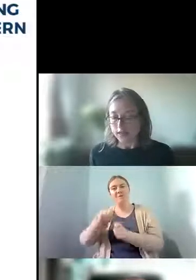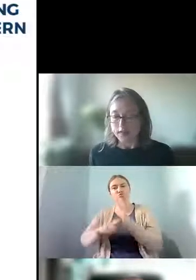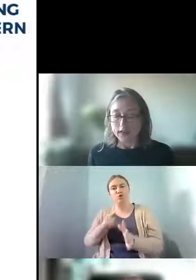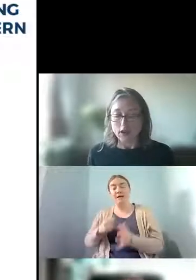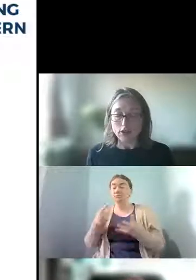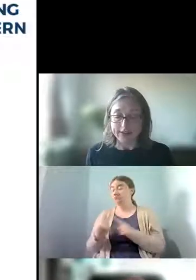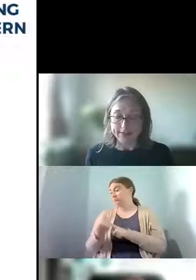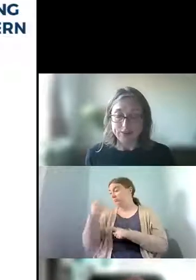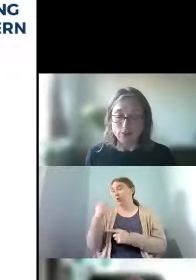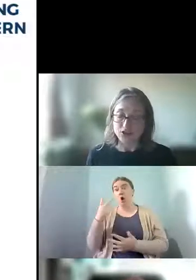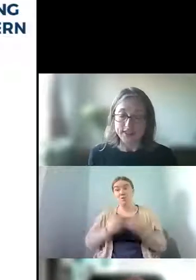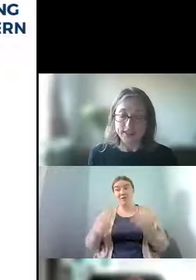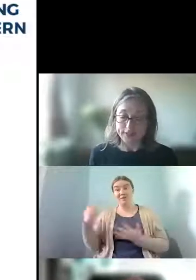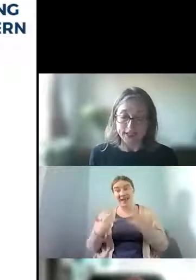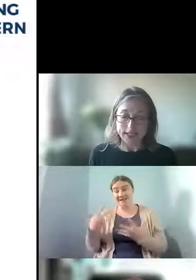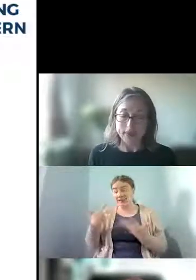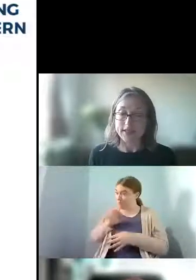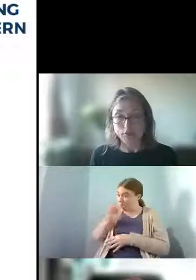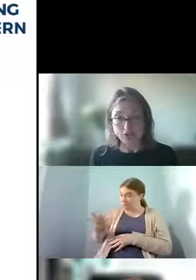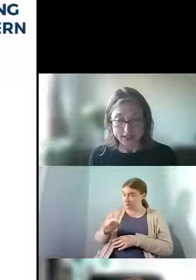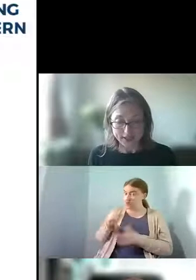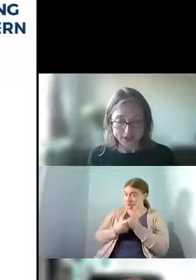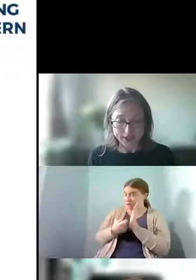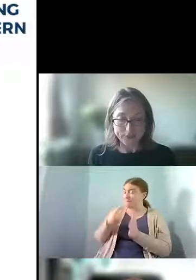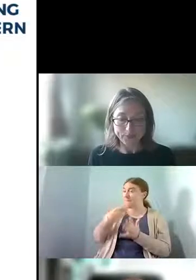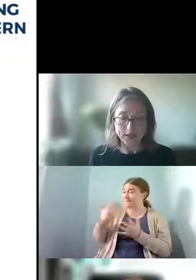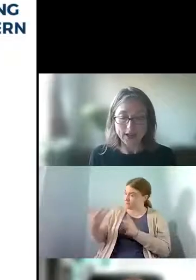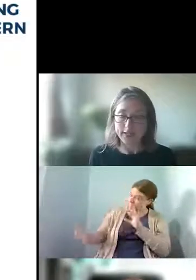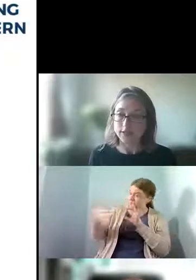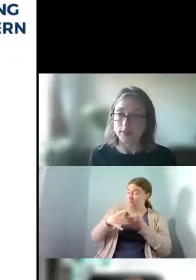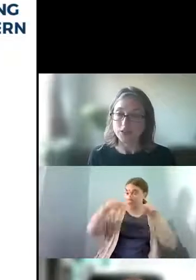the unlocking the severn project delivery team as a project engineer and i'm sure he's going